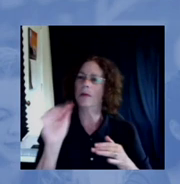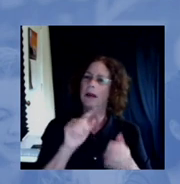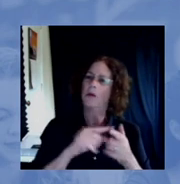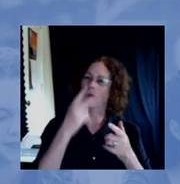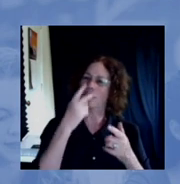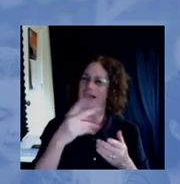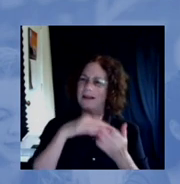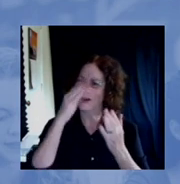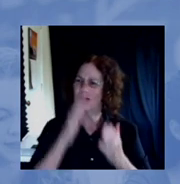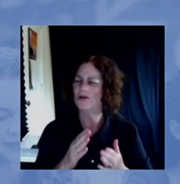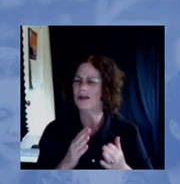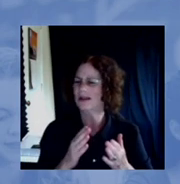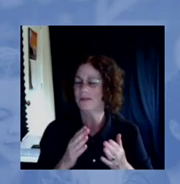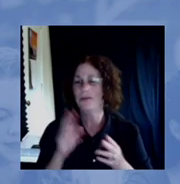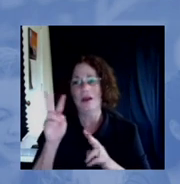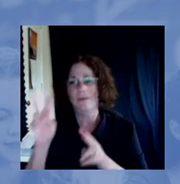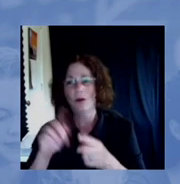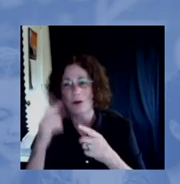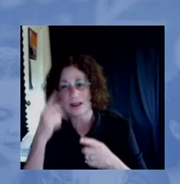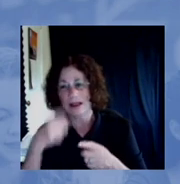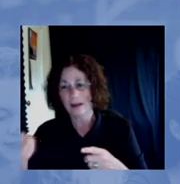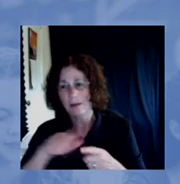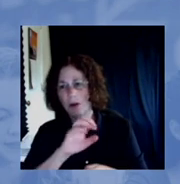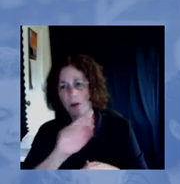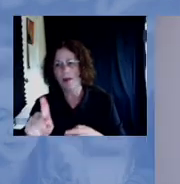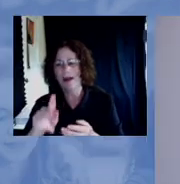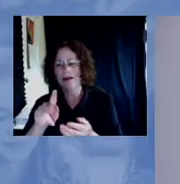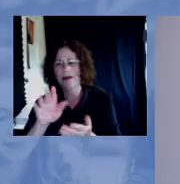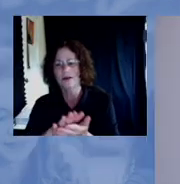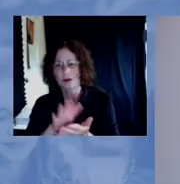LOOKING FORWARD TO SEEING OUR STUDENTS RETURNING TO CAMPUSES IN PERSON AND ALL LOOKING FORWARD